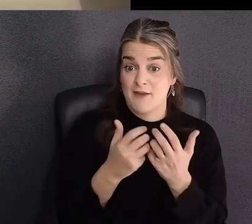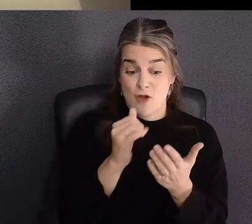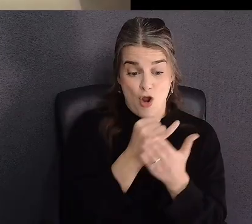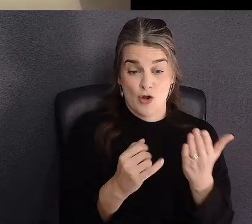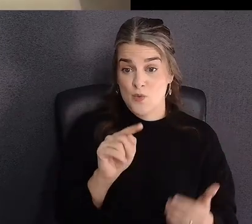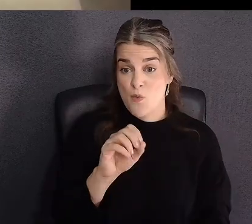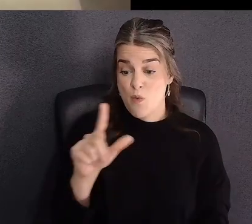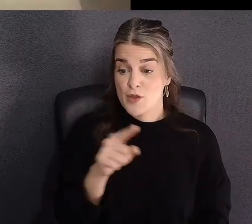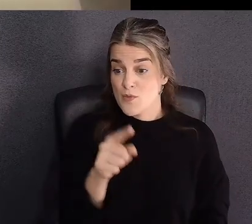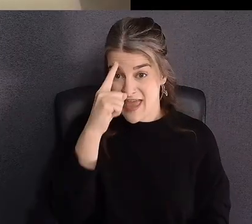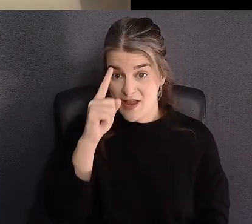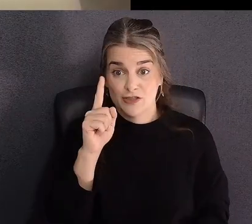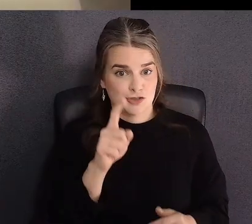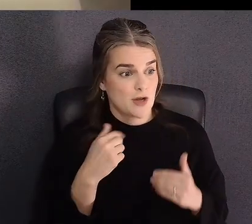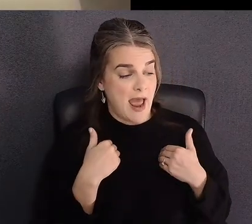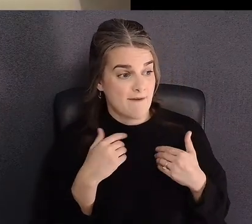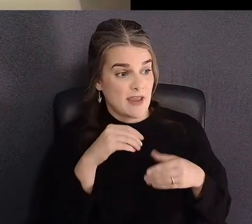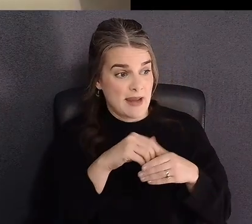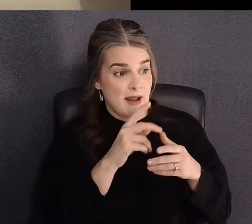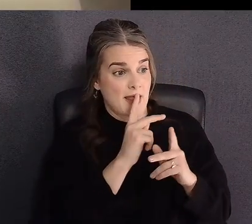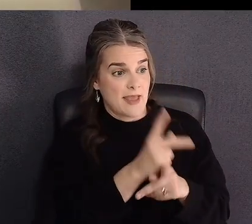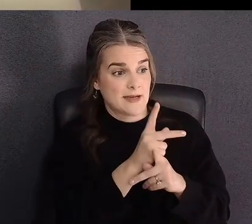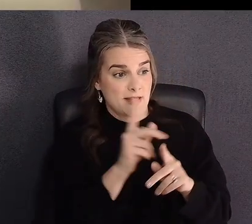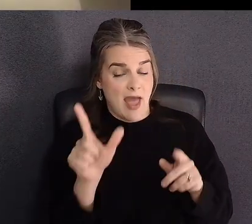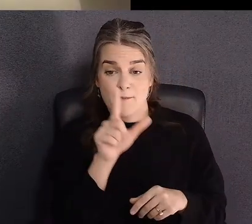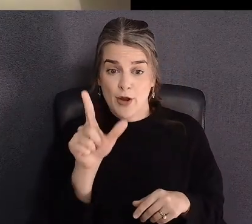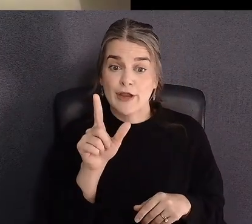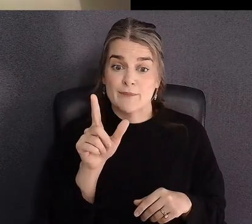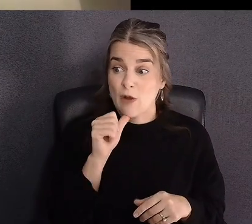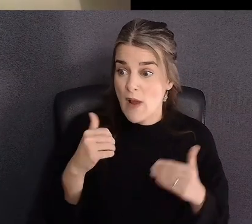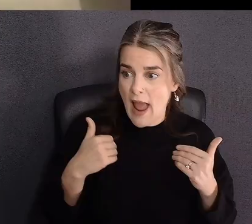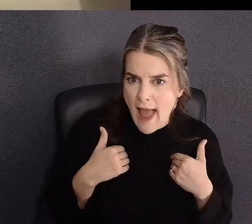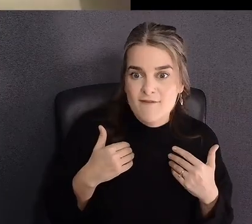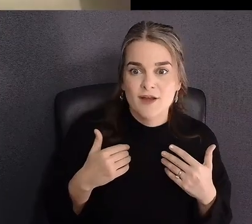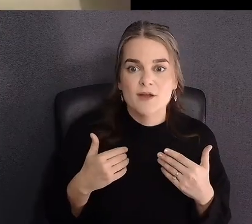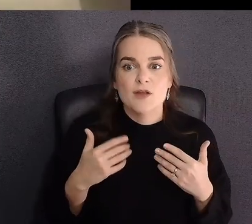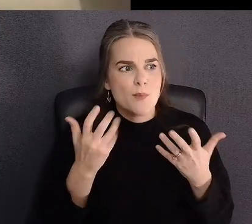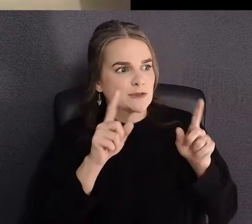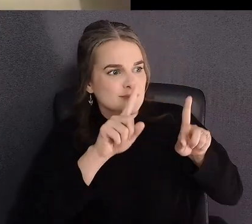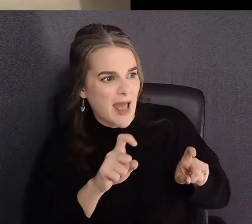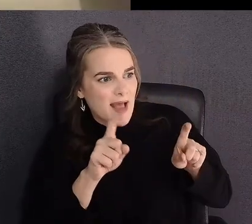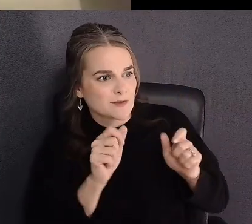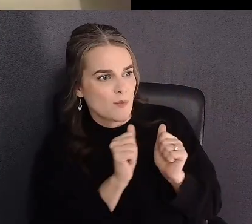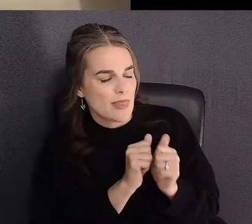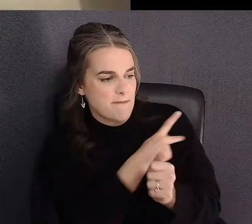Library that you think we should have in our Lending Library that you'd be interested in being able to trial with patients, or if anyone else has any suggestions,